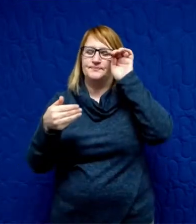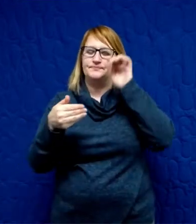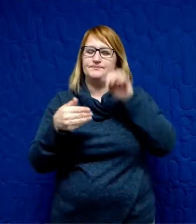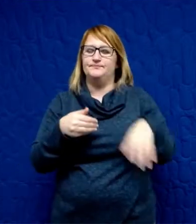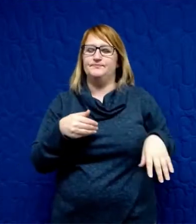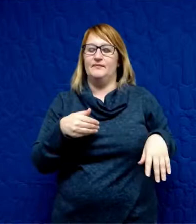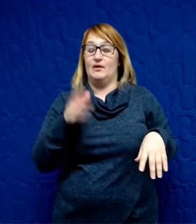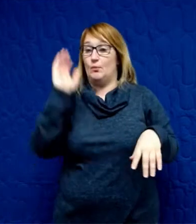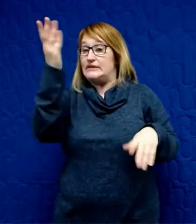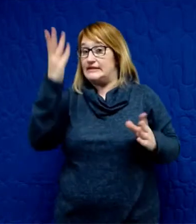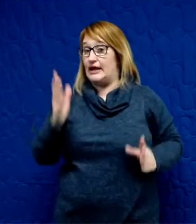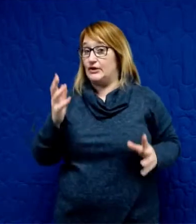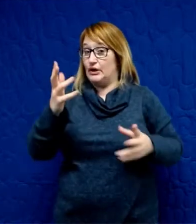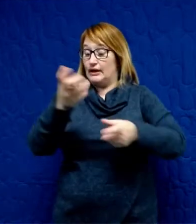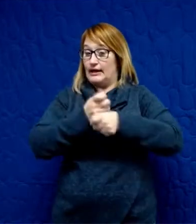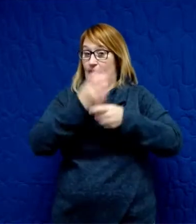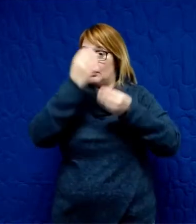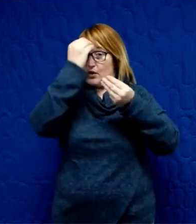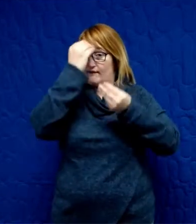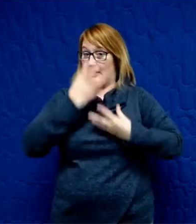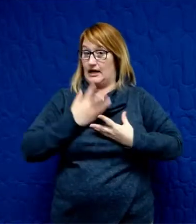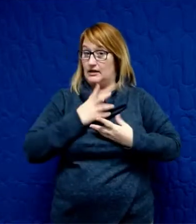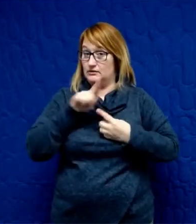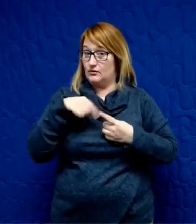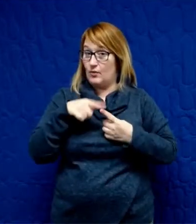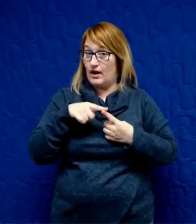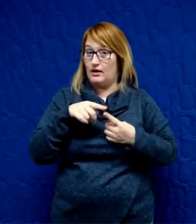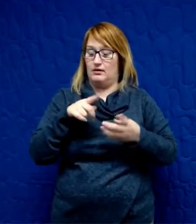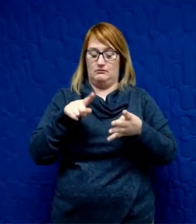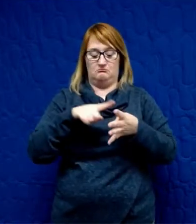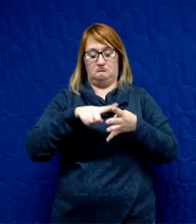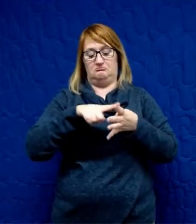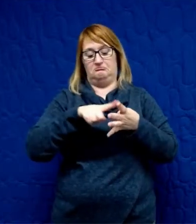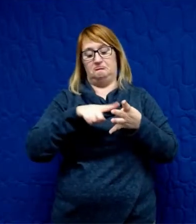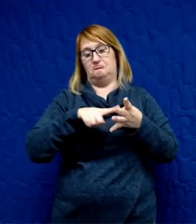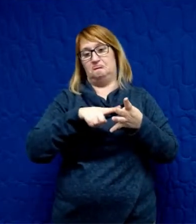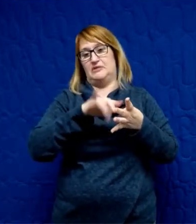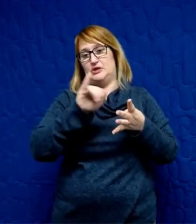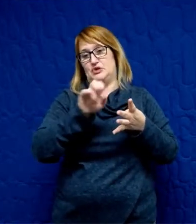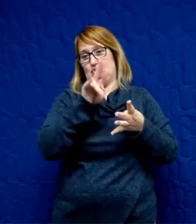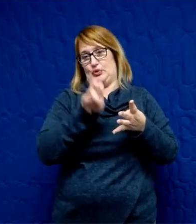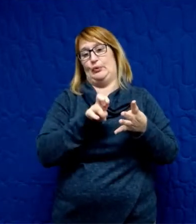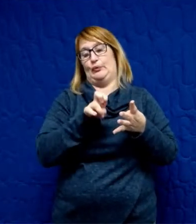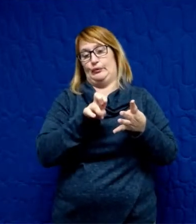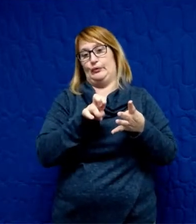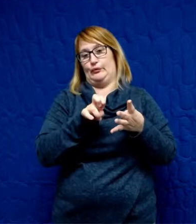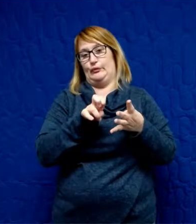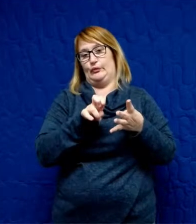presenter receive notification in early June so we like to try to let folks know